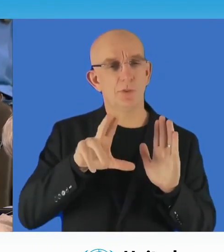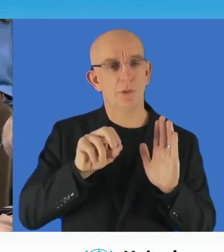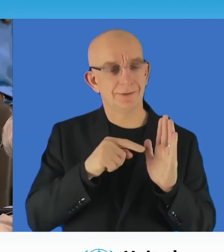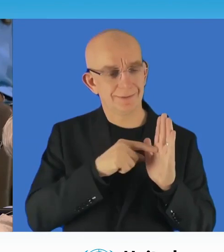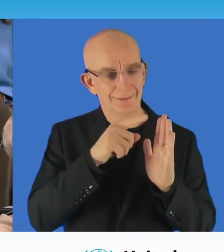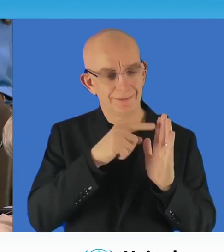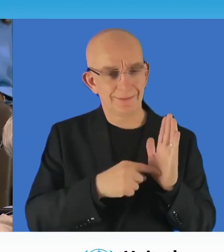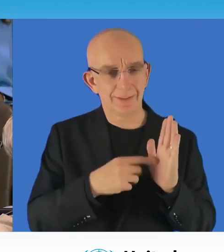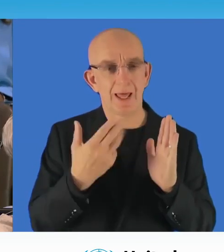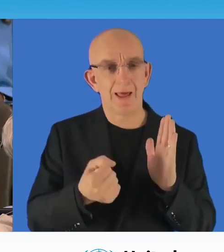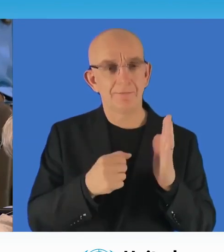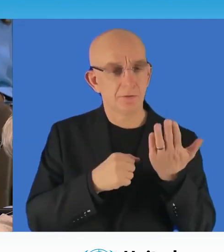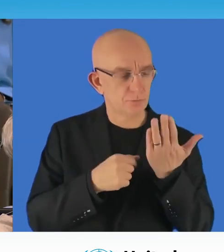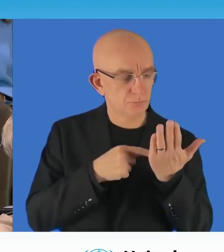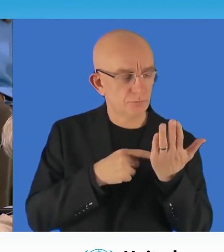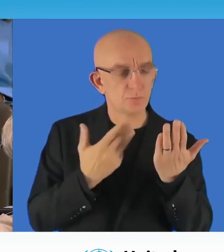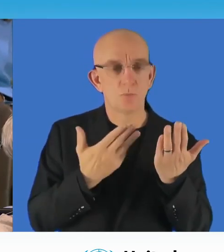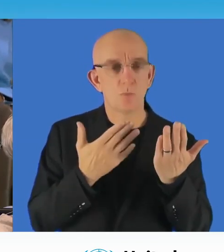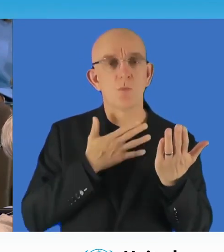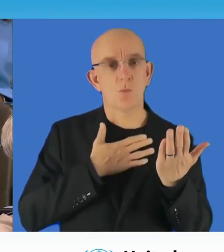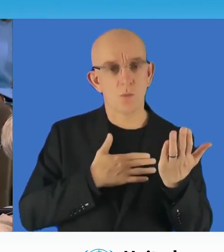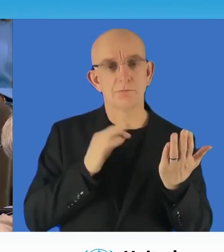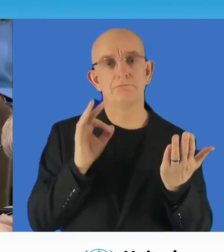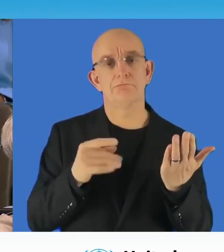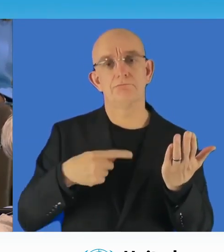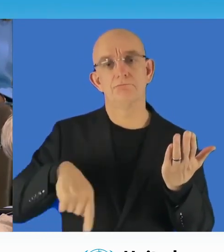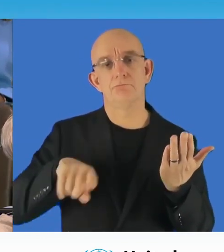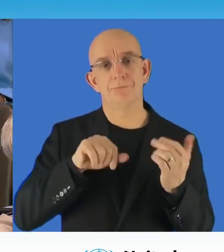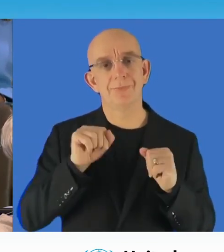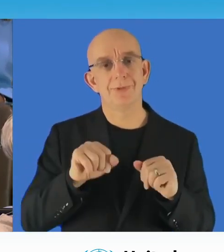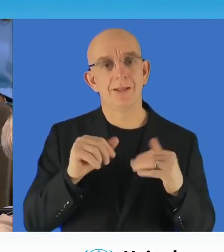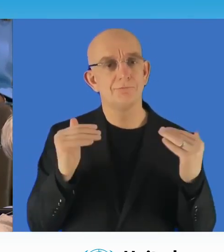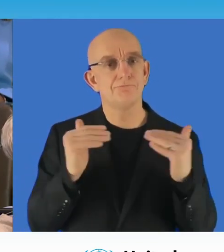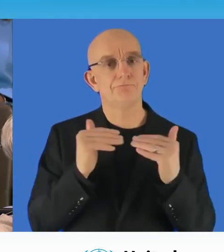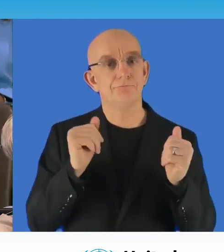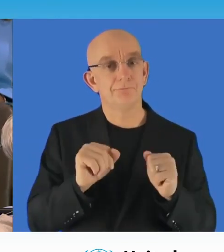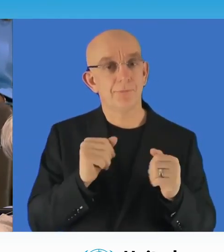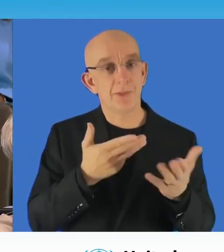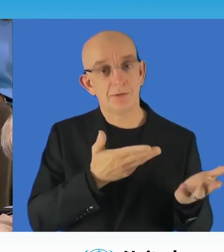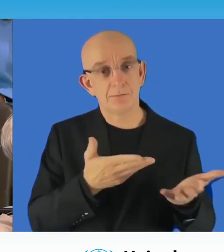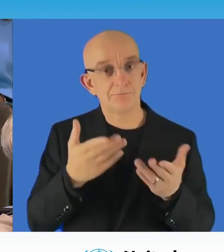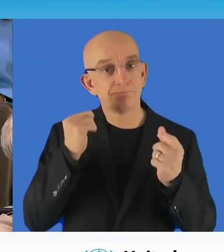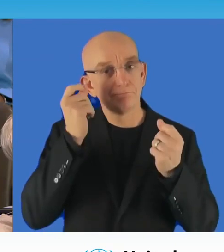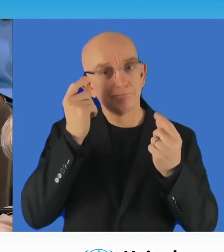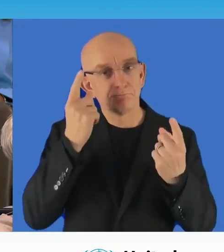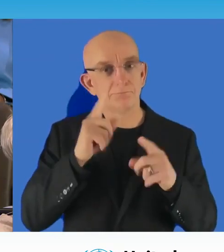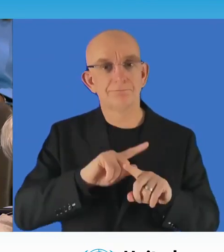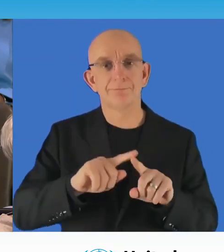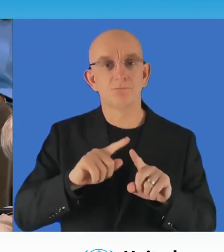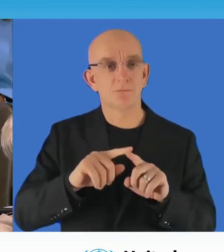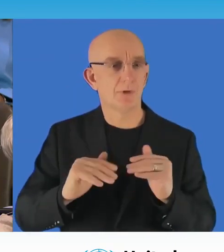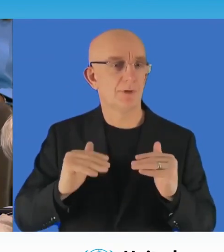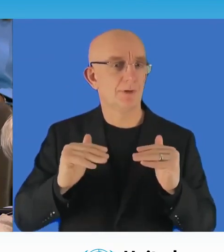education and vocational training and access to lifelong learning opportunities including